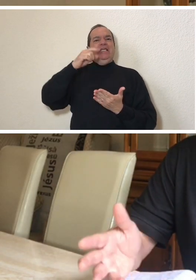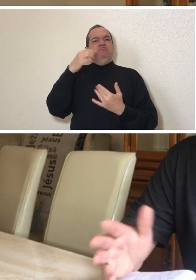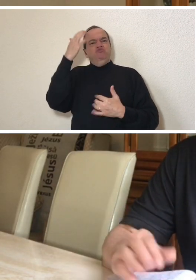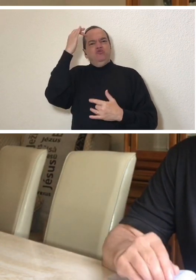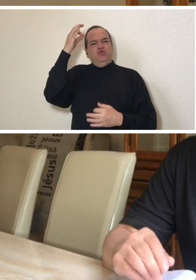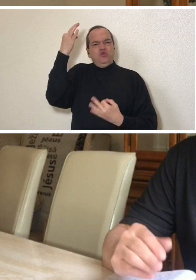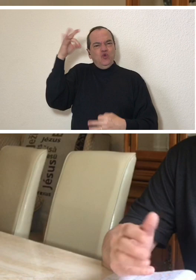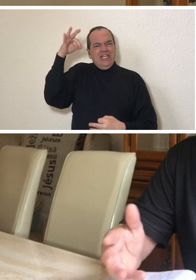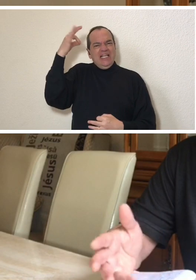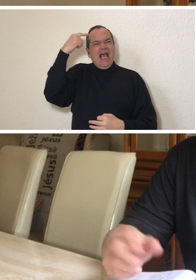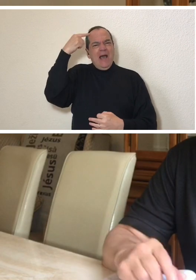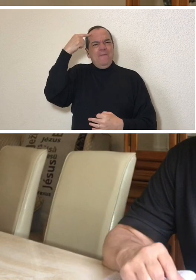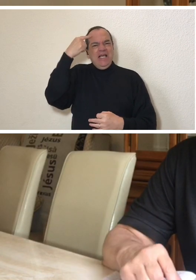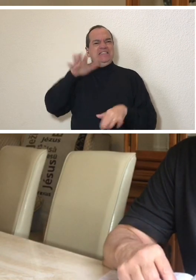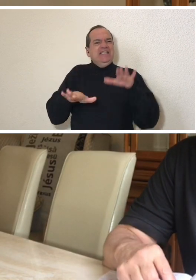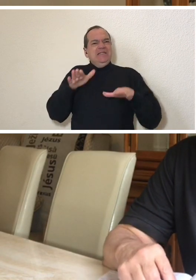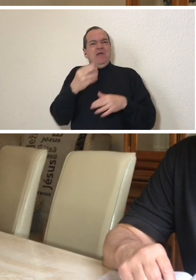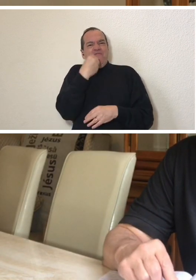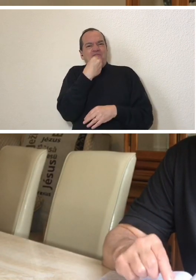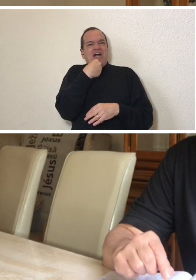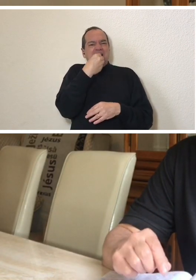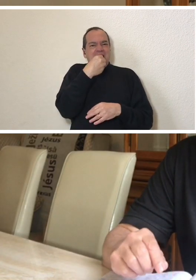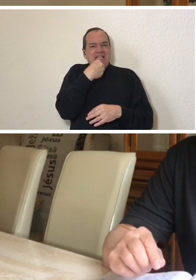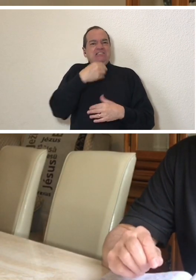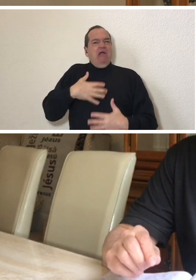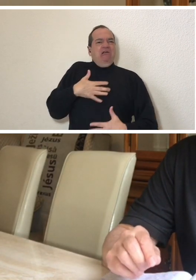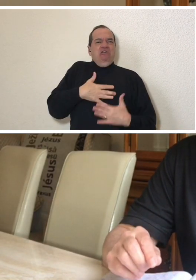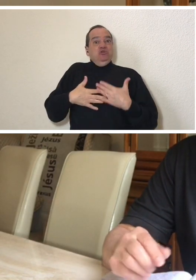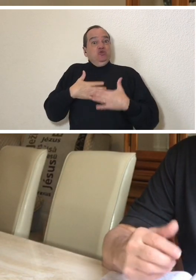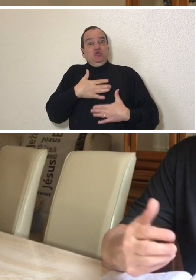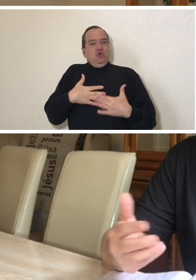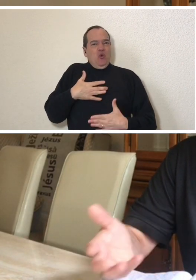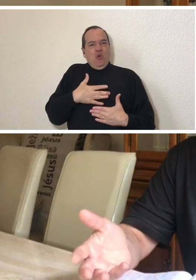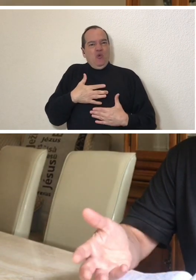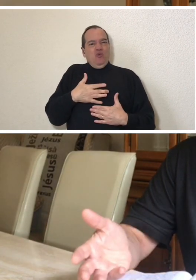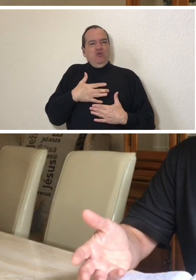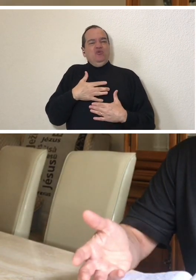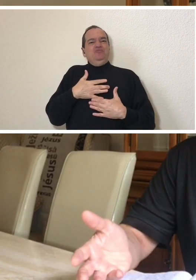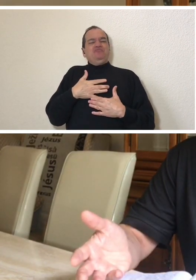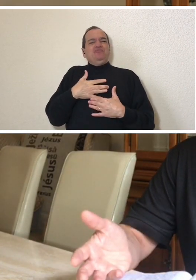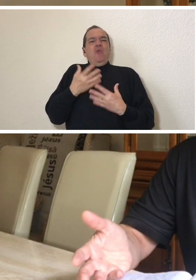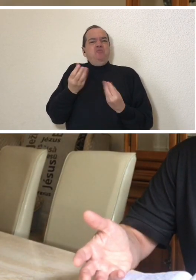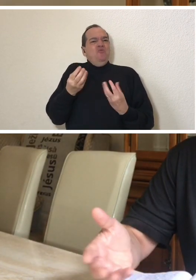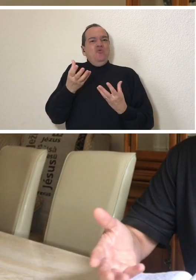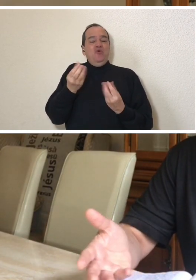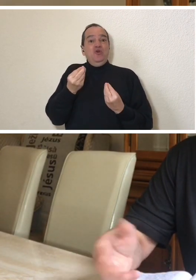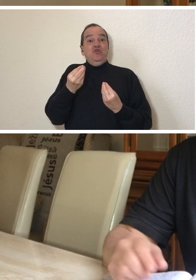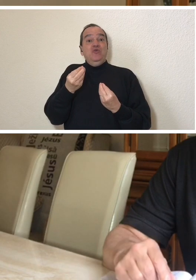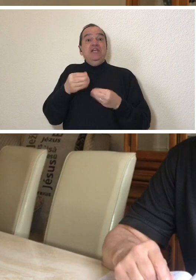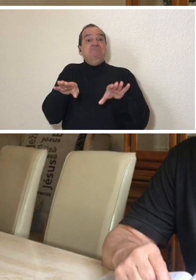a lot of fatigue, sometimes even my vision disappeared completely and I could not even work.